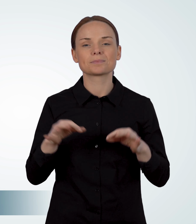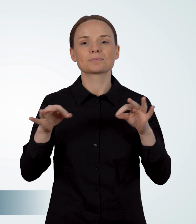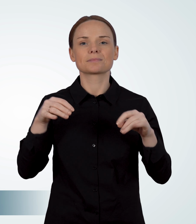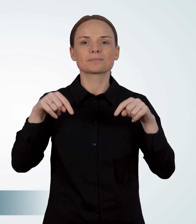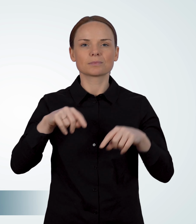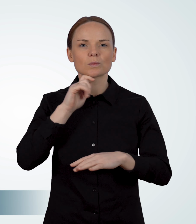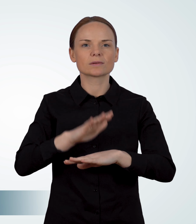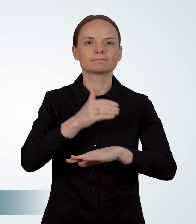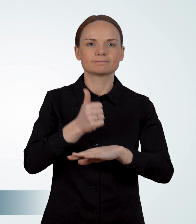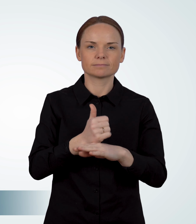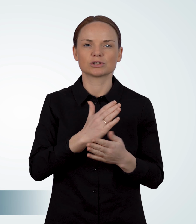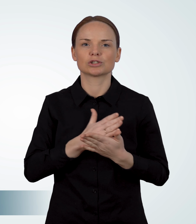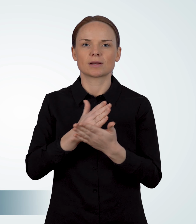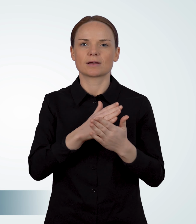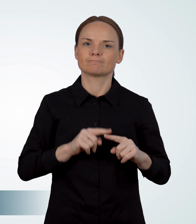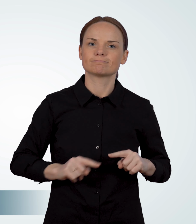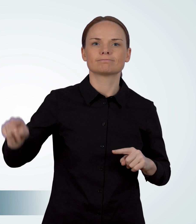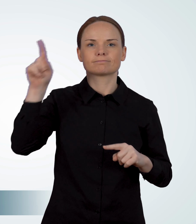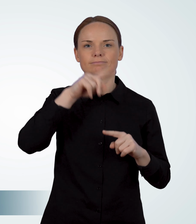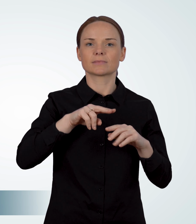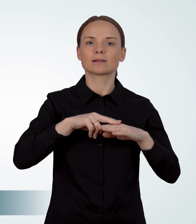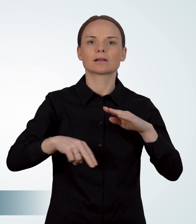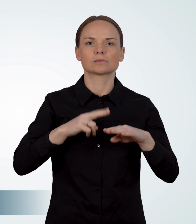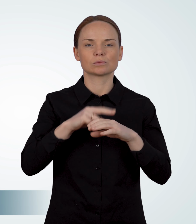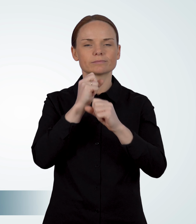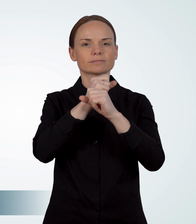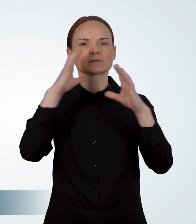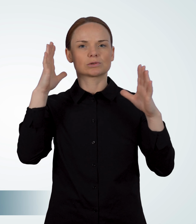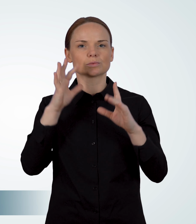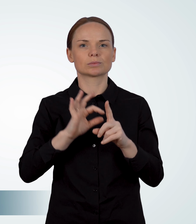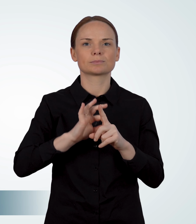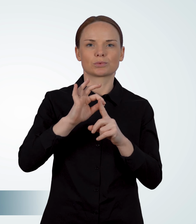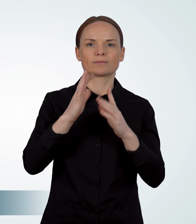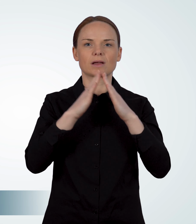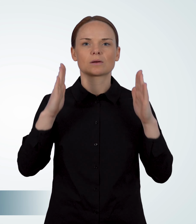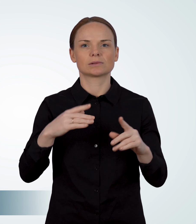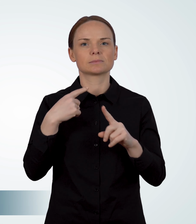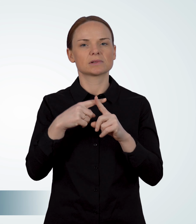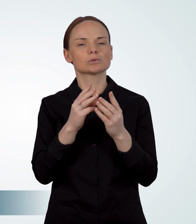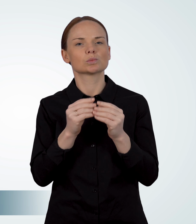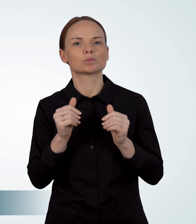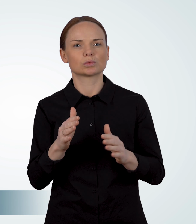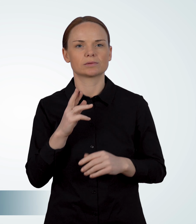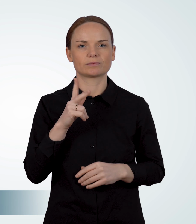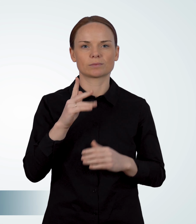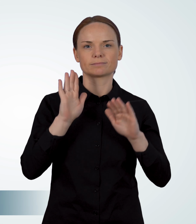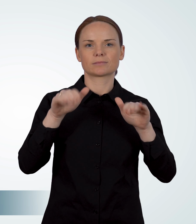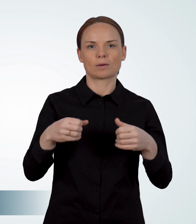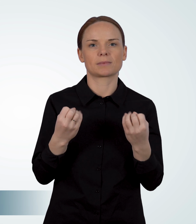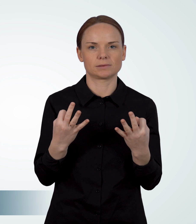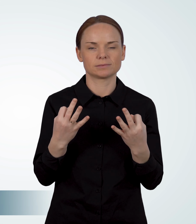The Plan will create a shared national vision to improve housing and outcomes and help address homelessness.